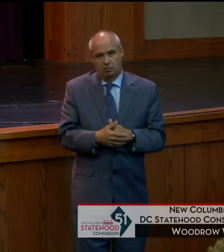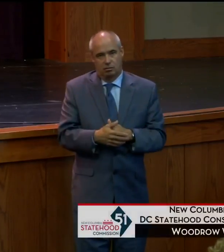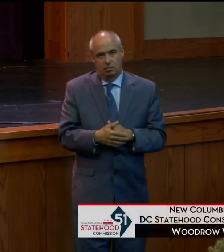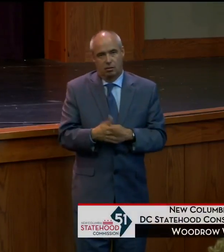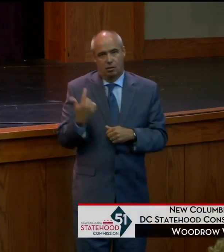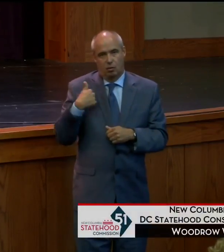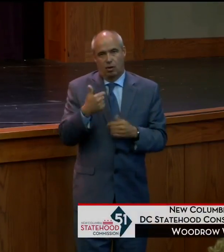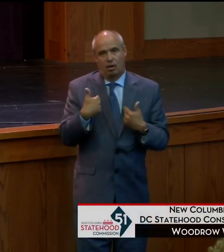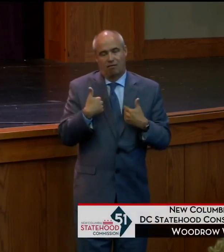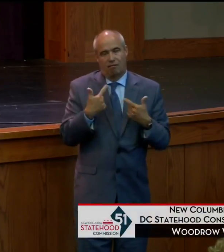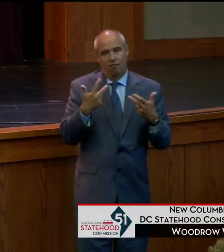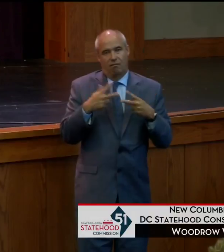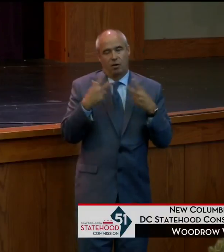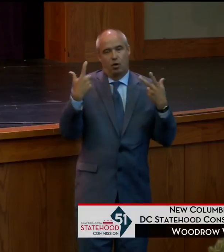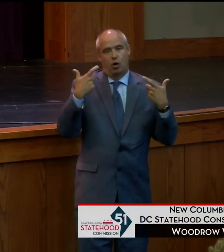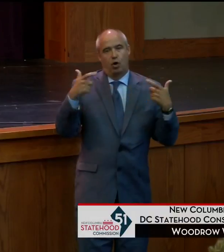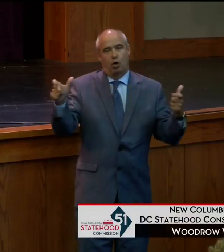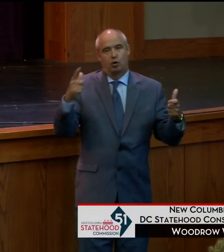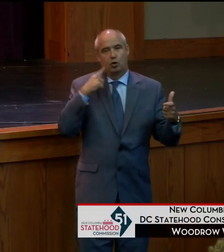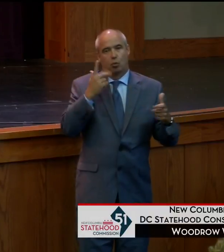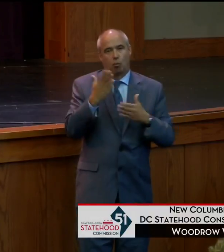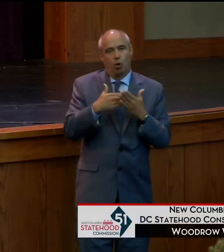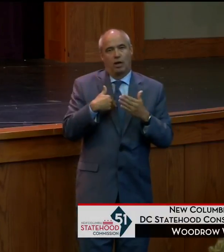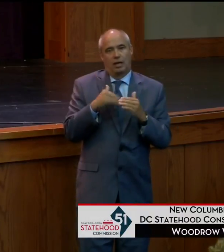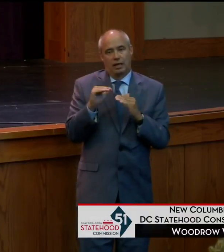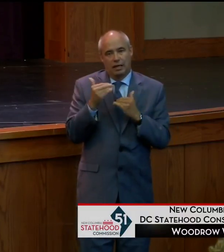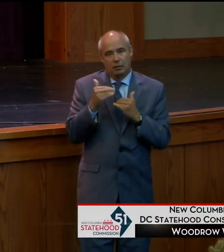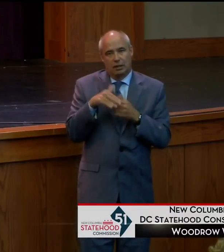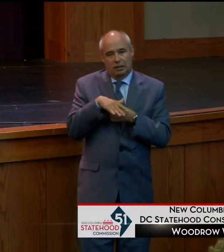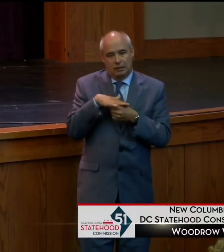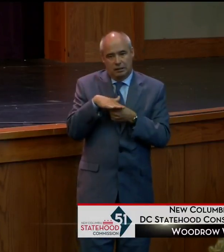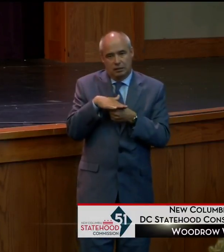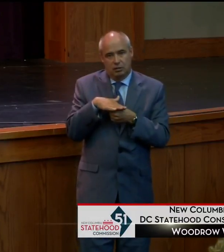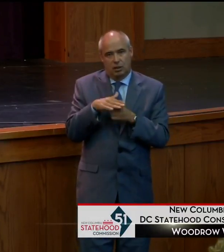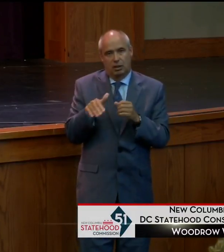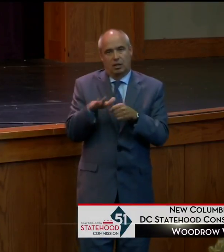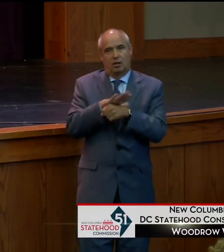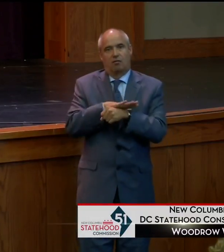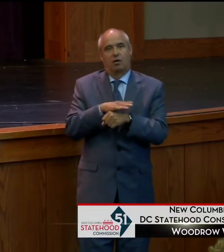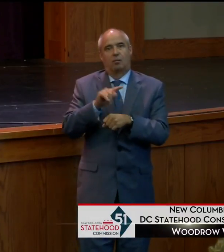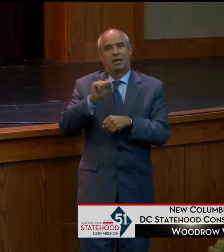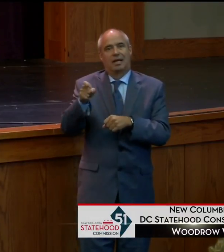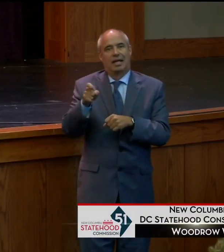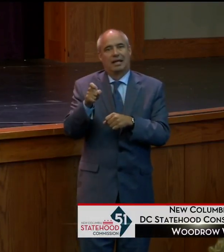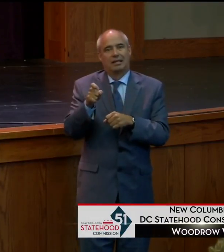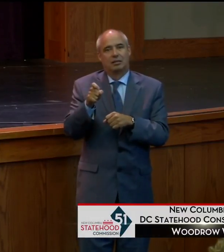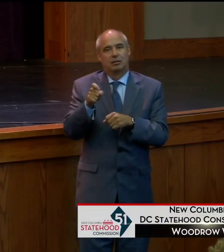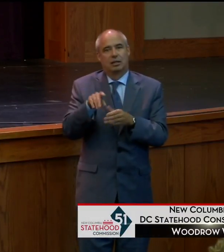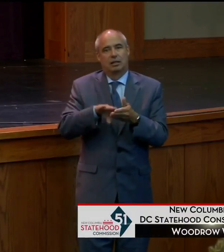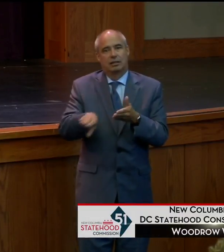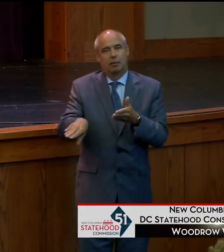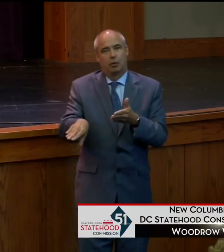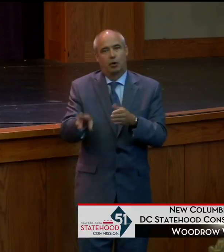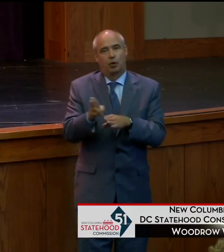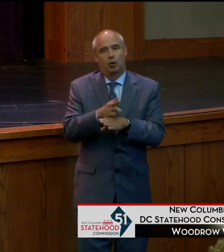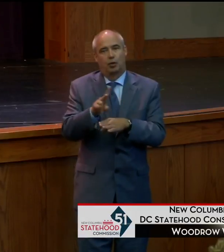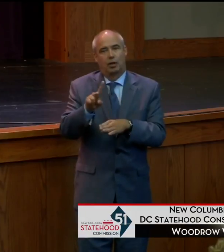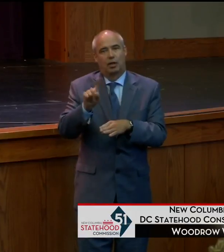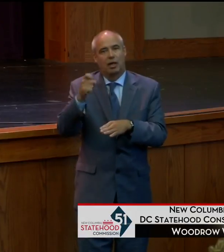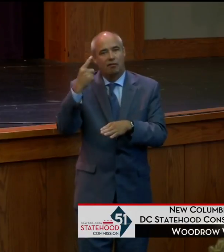WE HAVE A VERY LARGE PORTION OF OUR LIMITED TERRITORY WHICH IS COVERED BY TAX-EXEMPT USES, GOVERNMENT MONUMENTS, GOVERNMENT